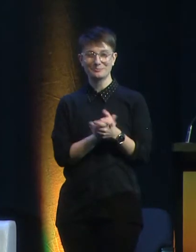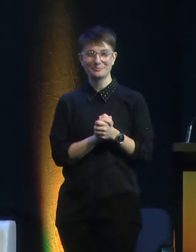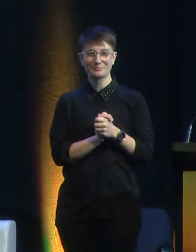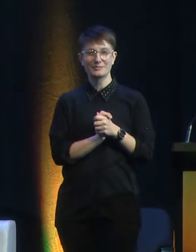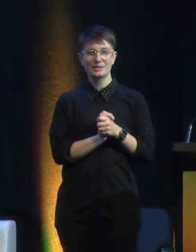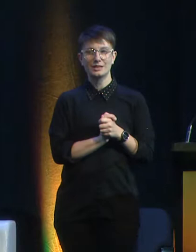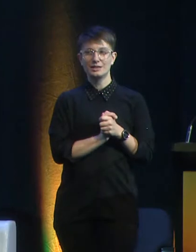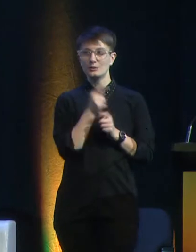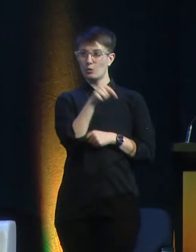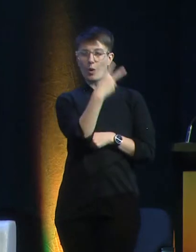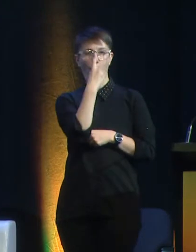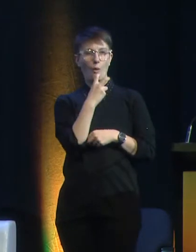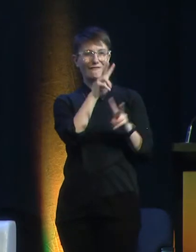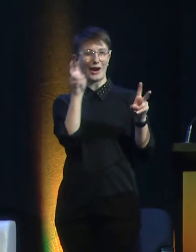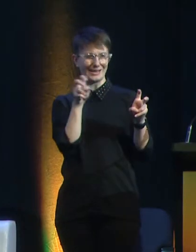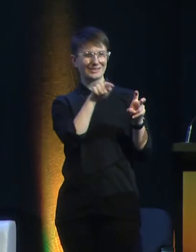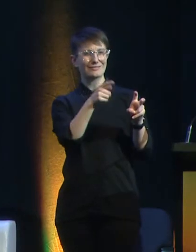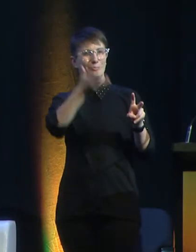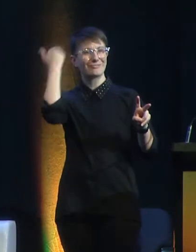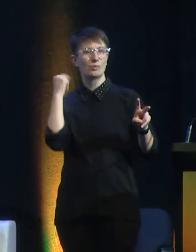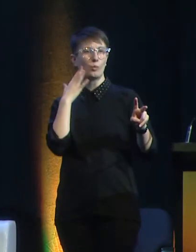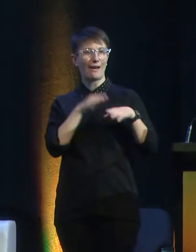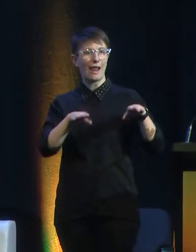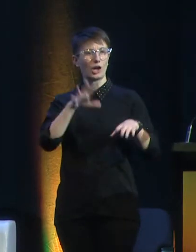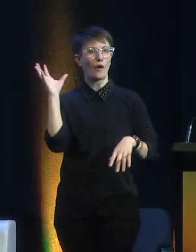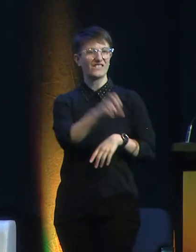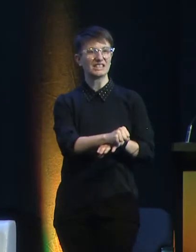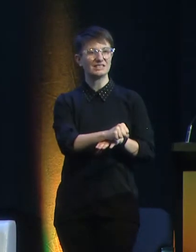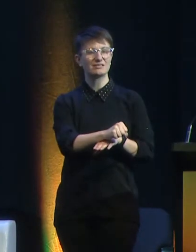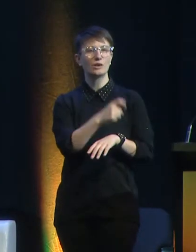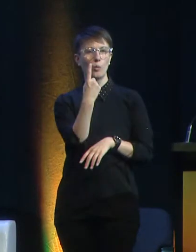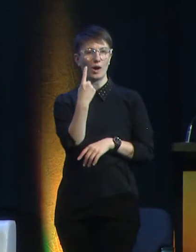actually, when our land was confiscated and one of our tupuna said “Mate te whenua,